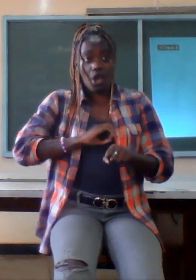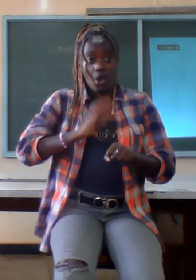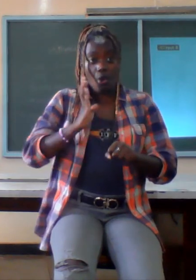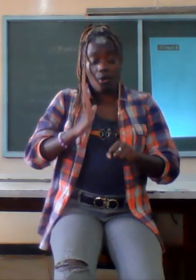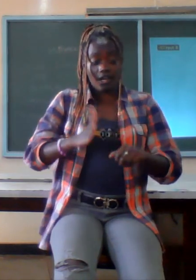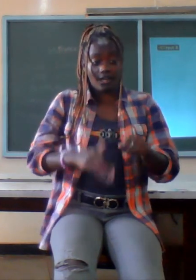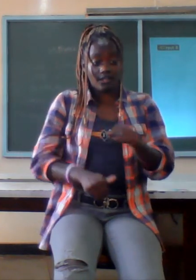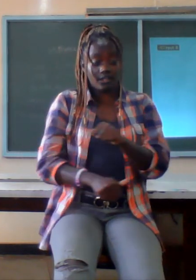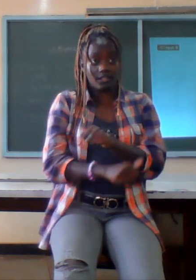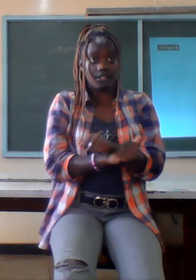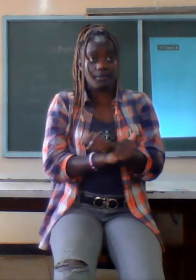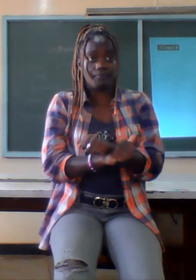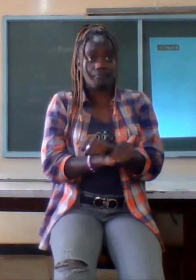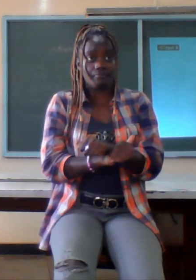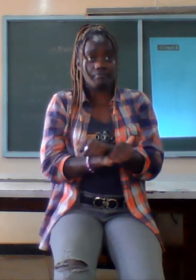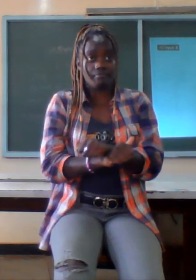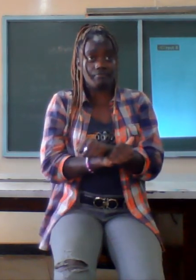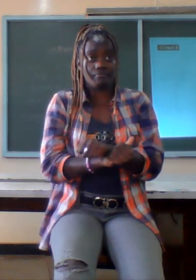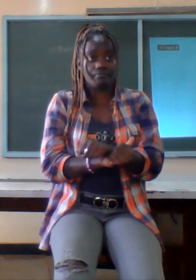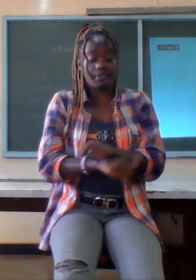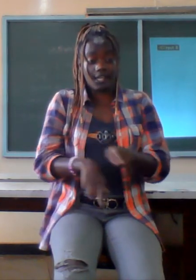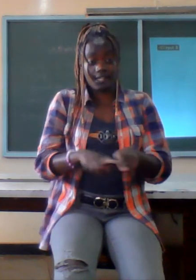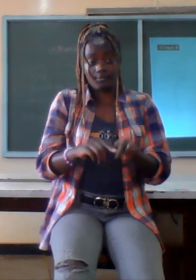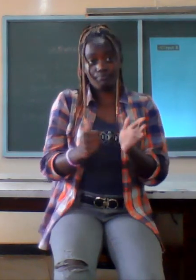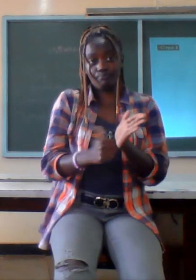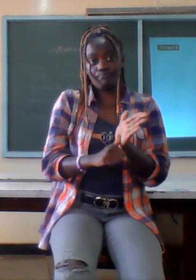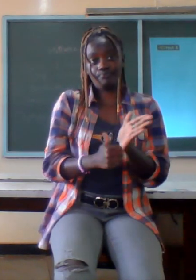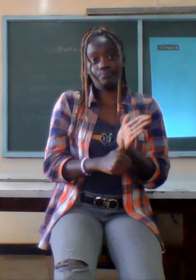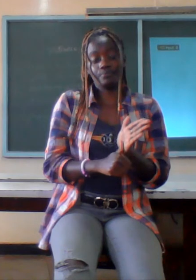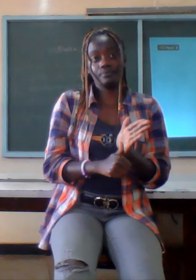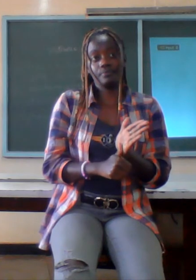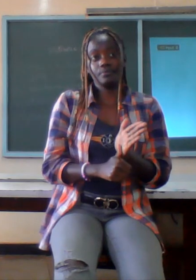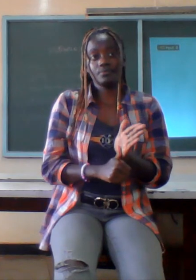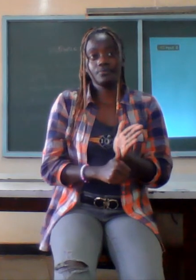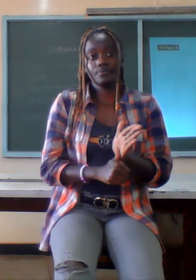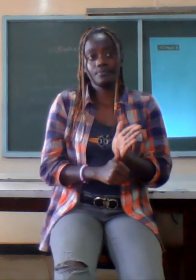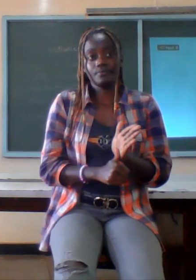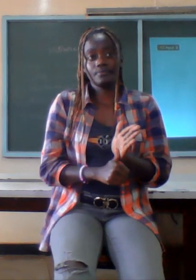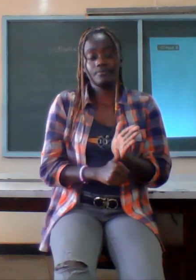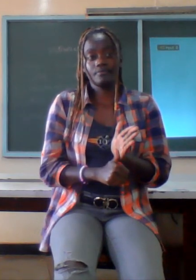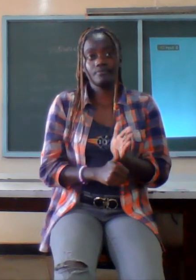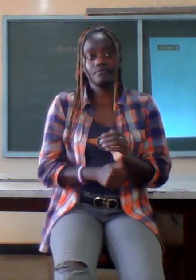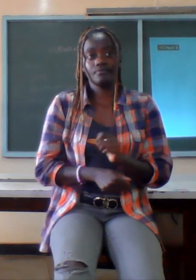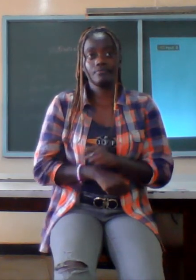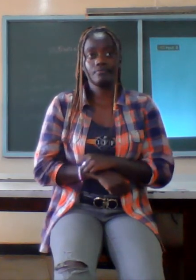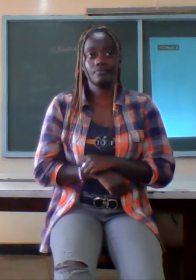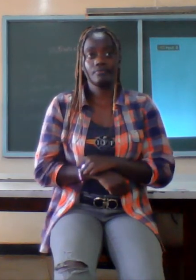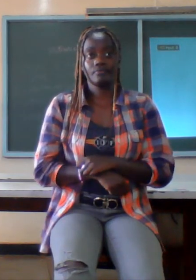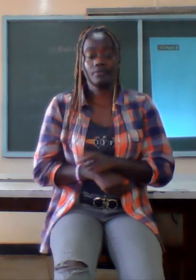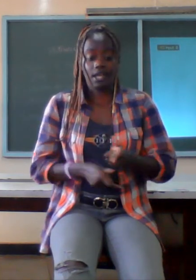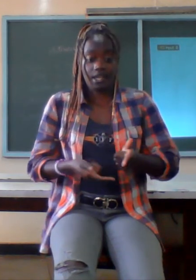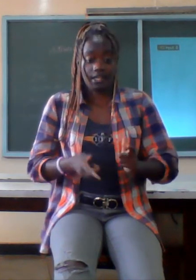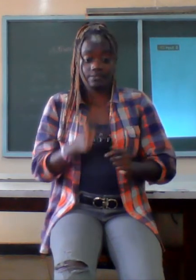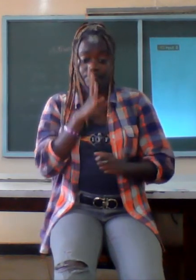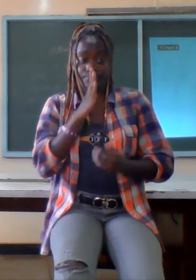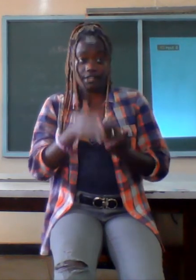or some unhealthy circumstances let us not be careless about our marriages